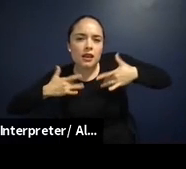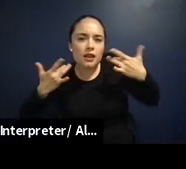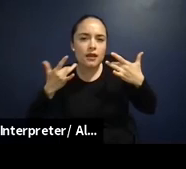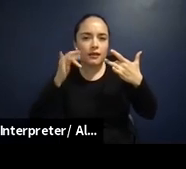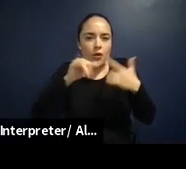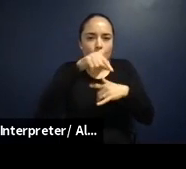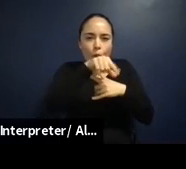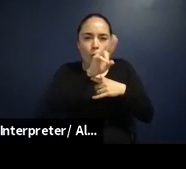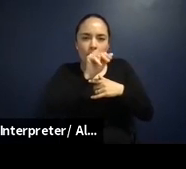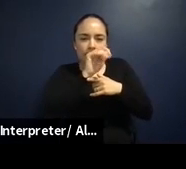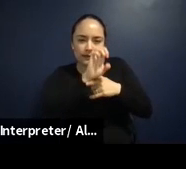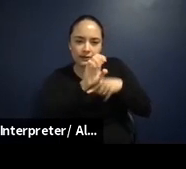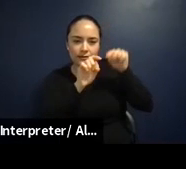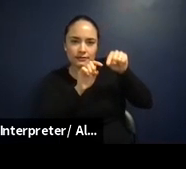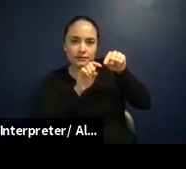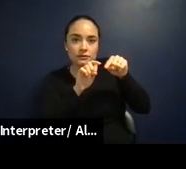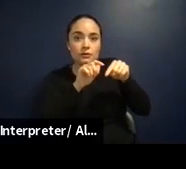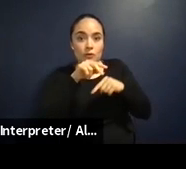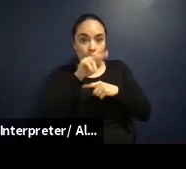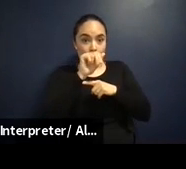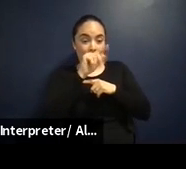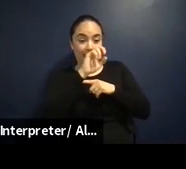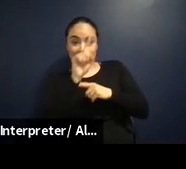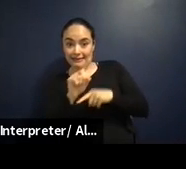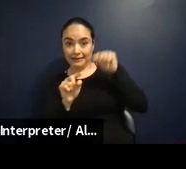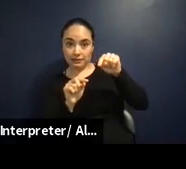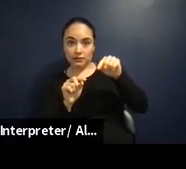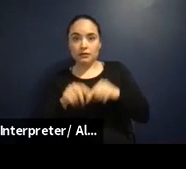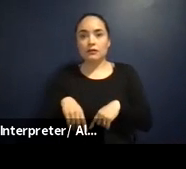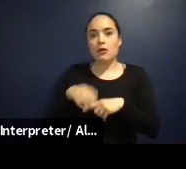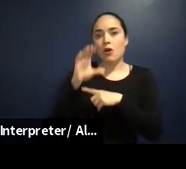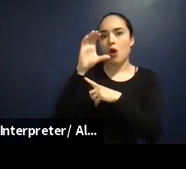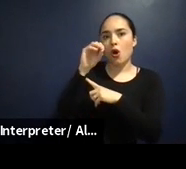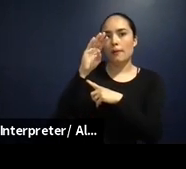so do you want to talk about the science there? [Kim:] Well, what is cobblestone, I wonder? So that's a